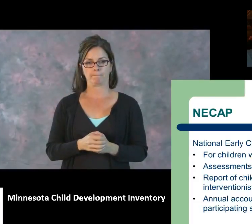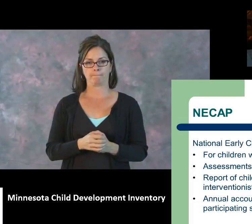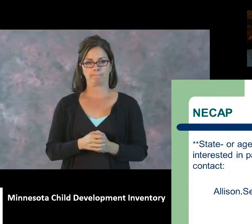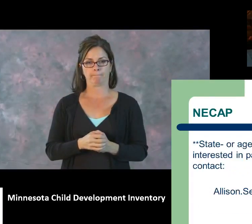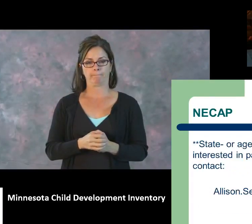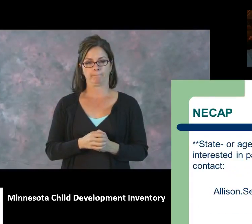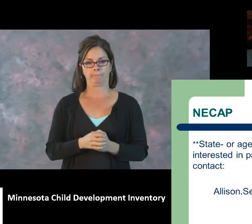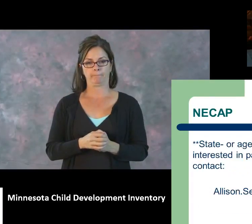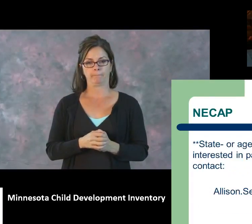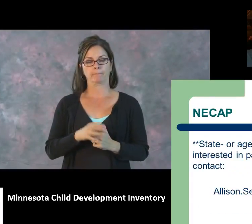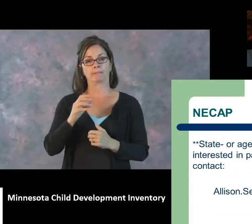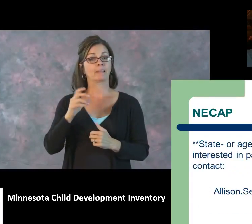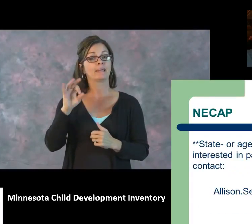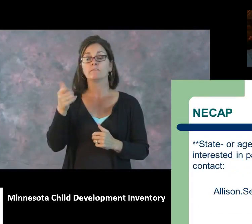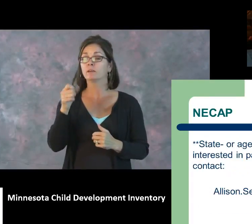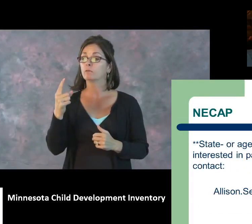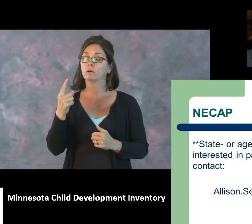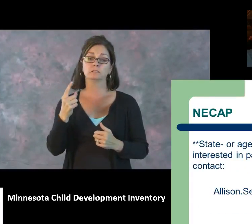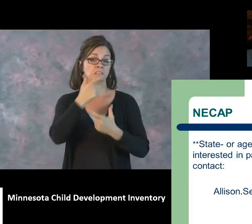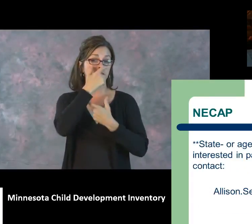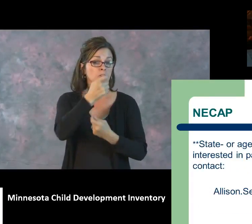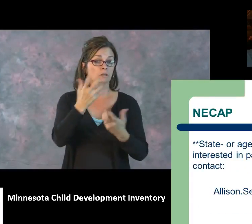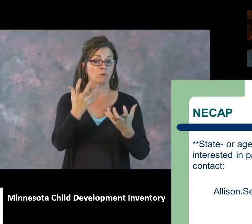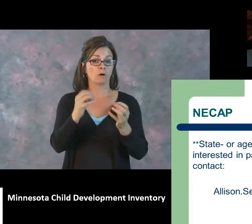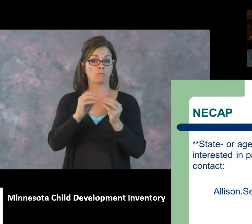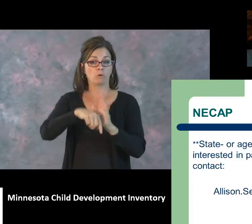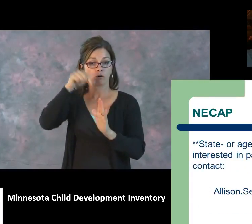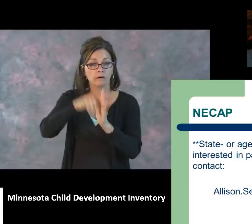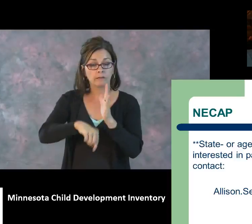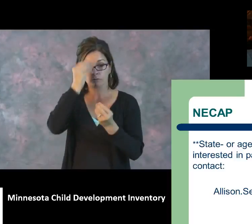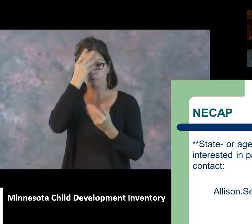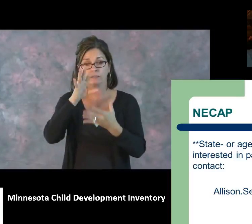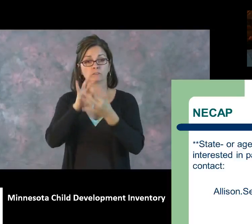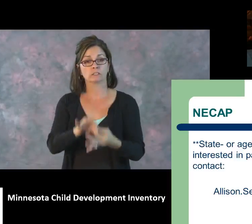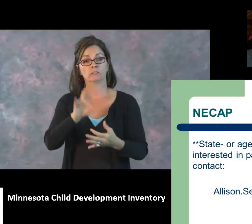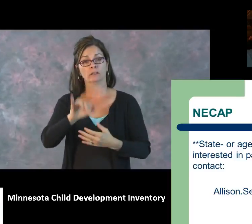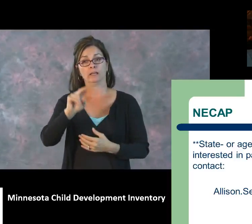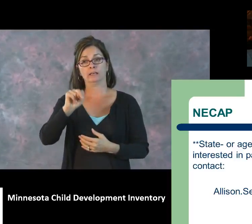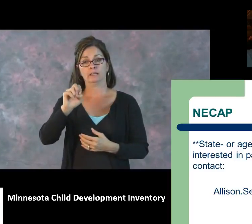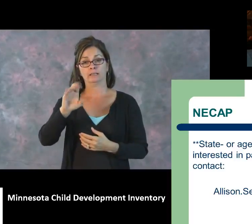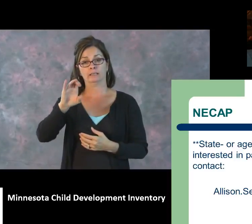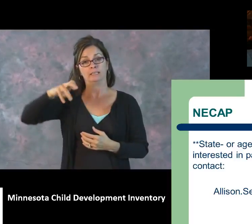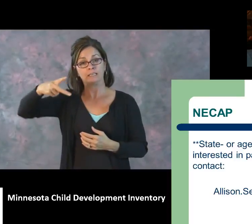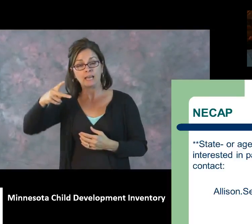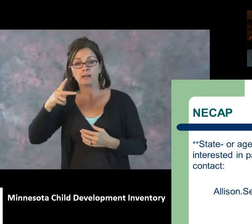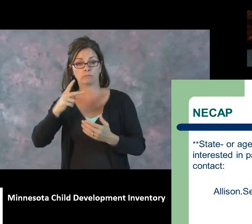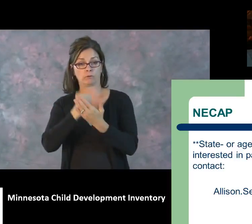For anyone, who's interested in getting more information on the NECAP Project, or how their state or agency might participate